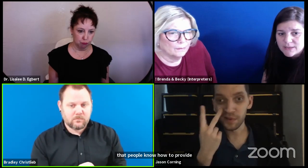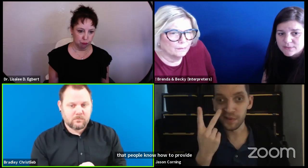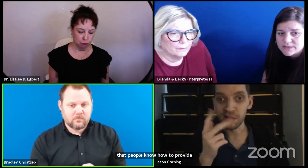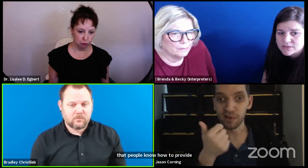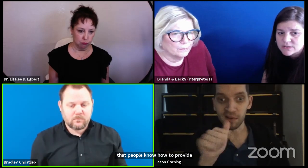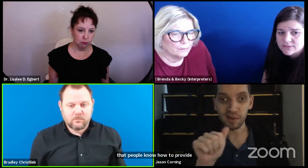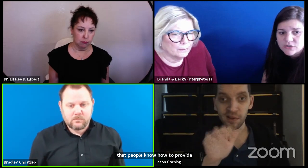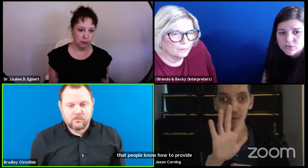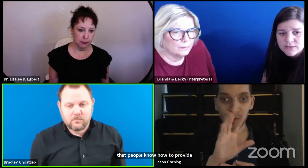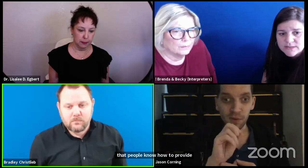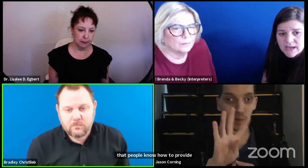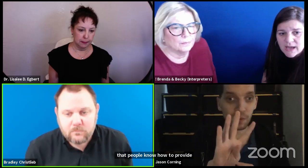with individuals.